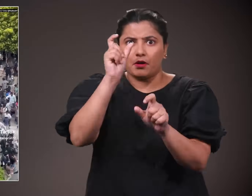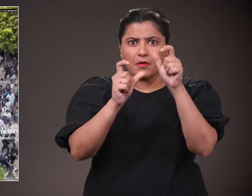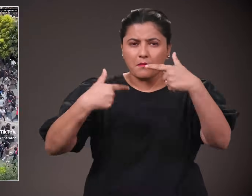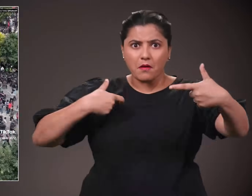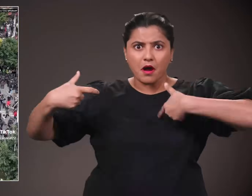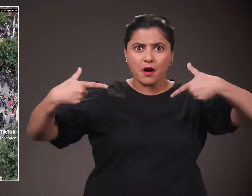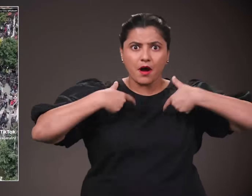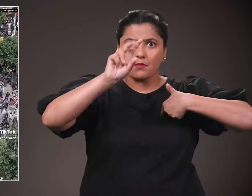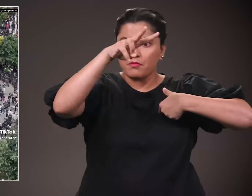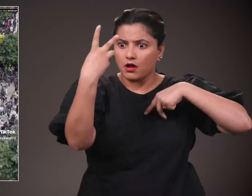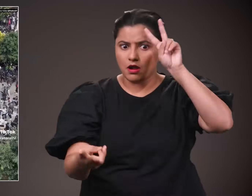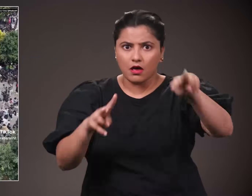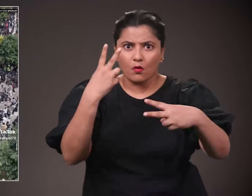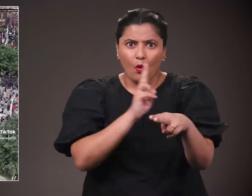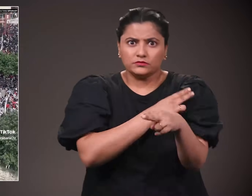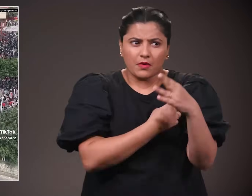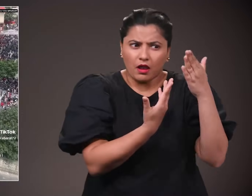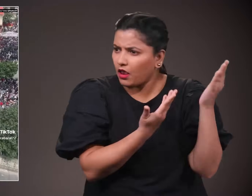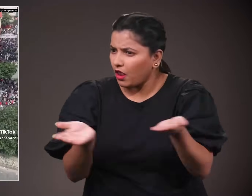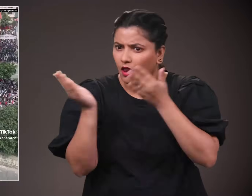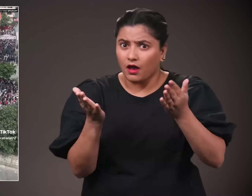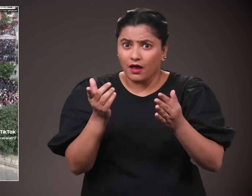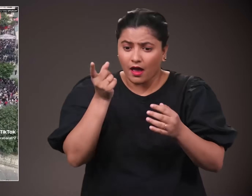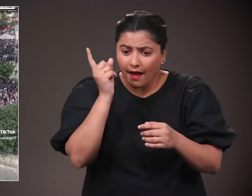People were shot, and bodies fell. Hospitals became overcrowded.